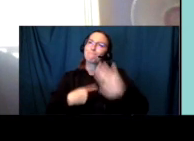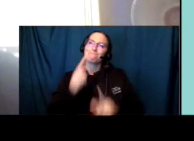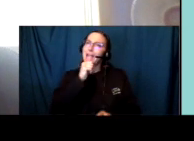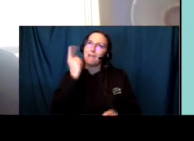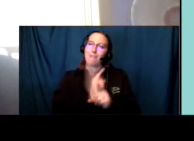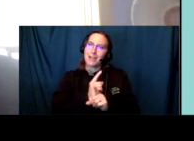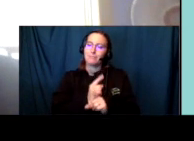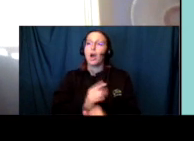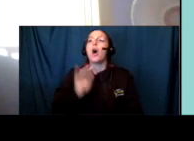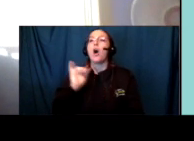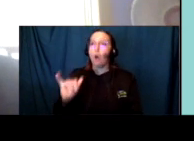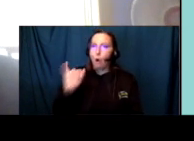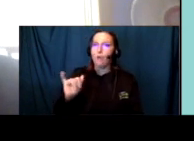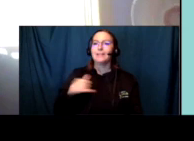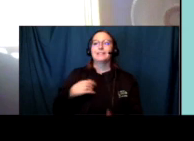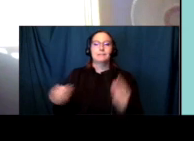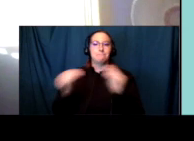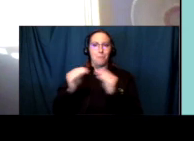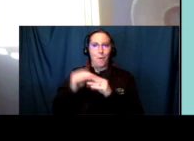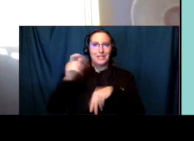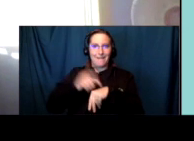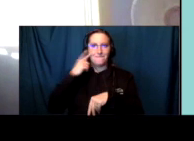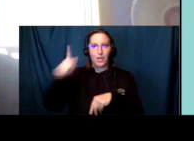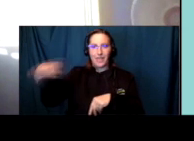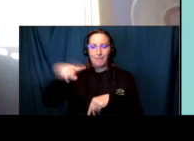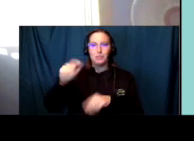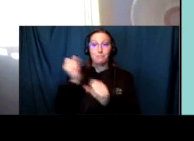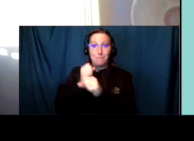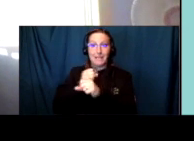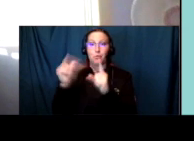well, it gives them more opportunities to produce the word again and again and again,